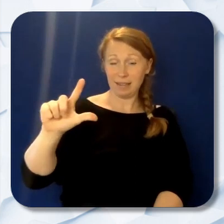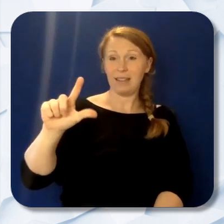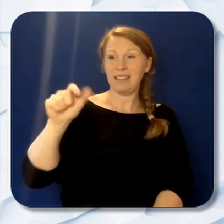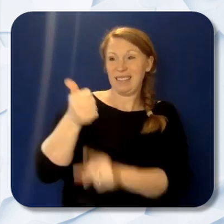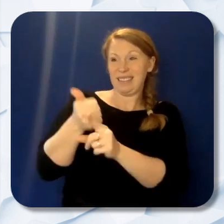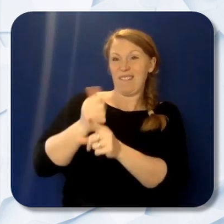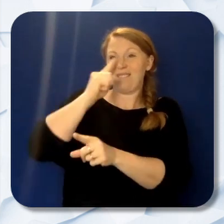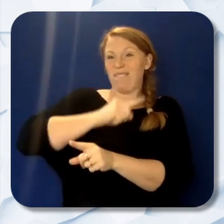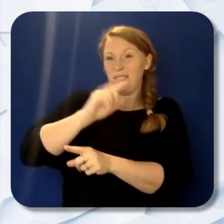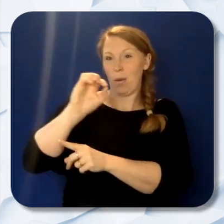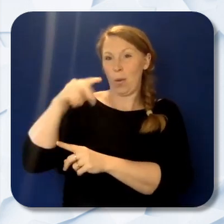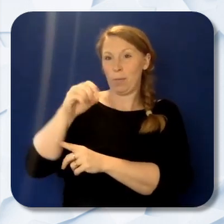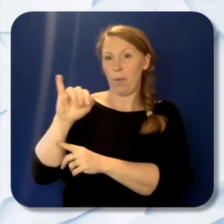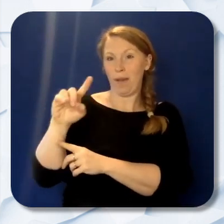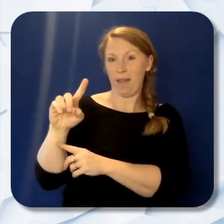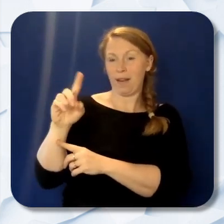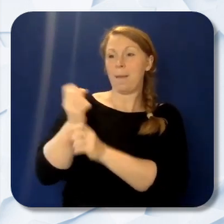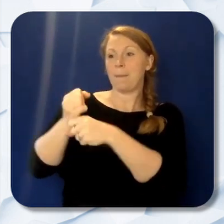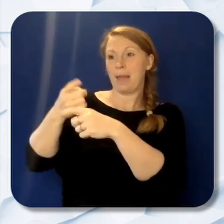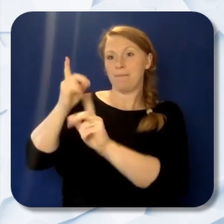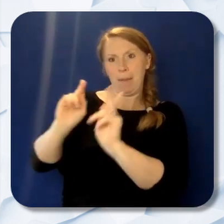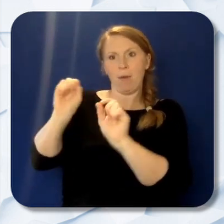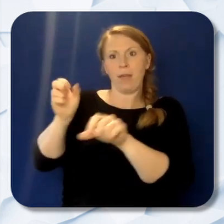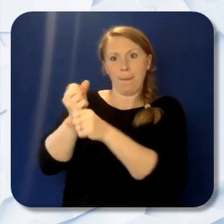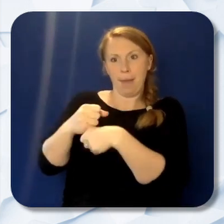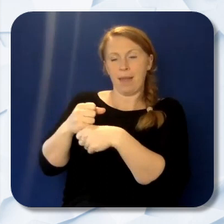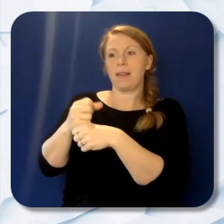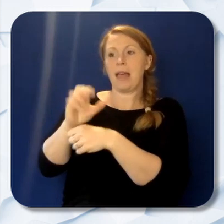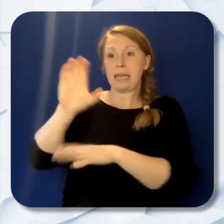man-made largely using chemicals that come from China right now from Chinese chemical